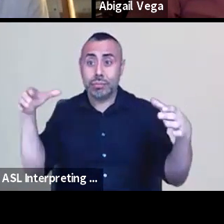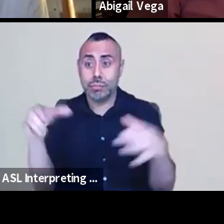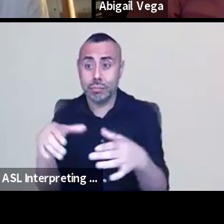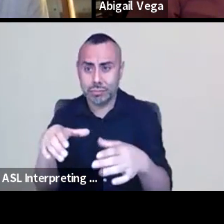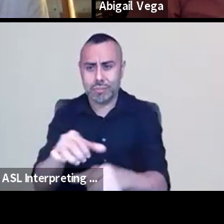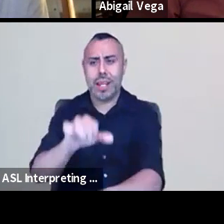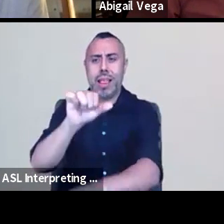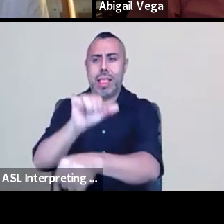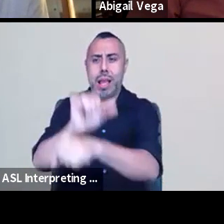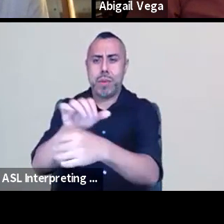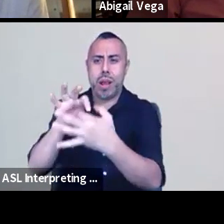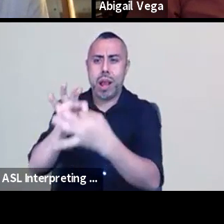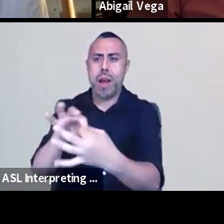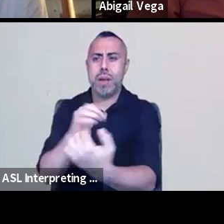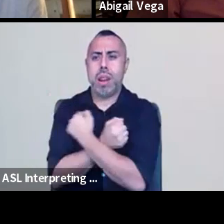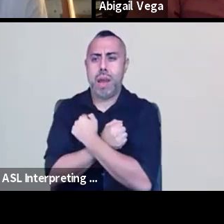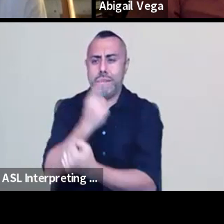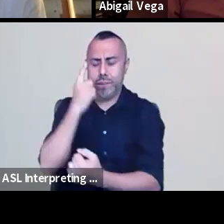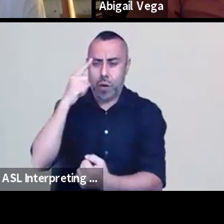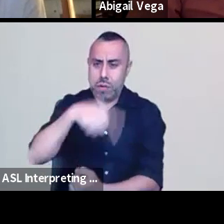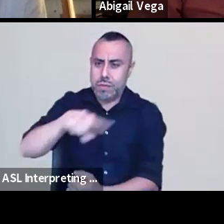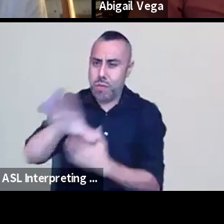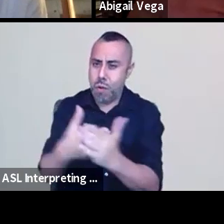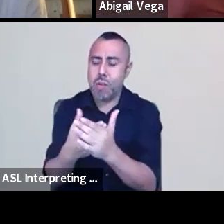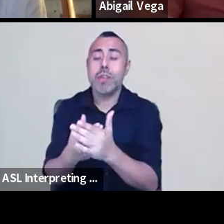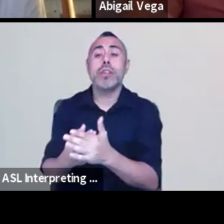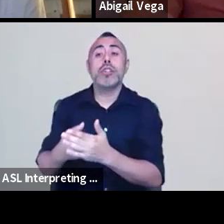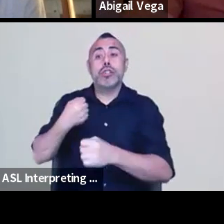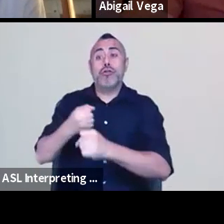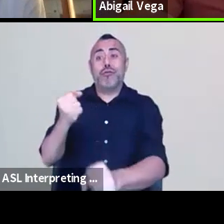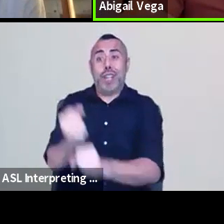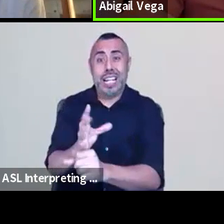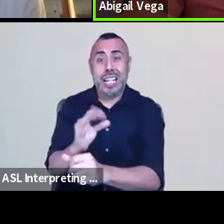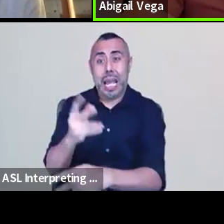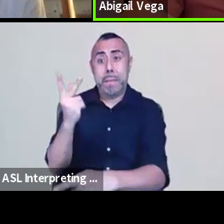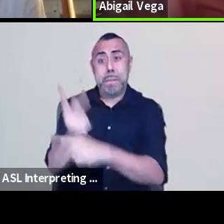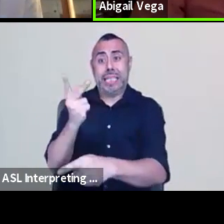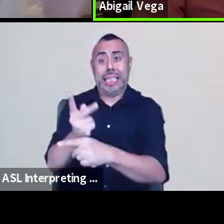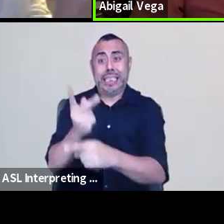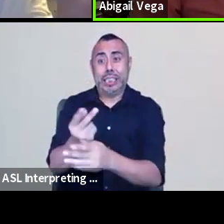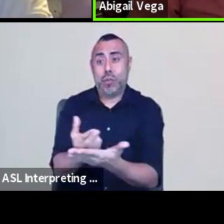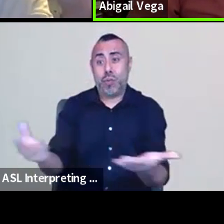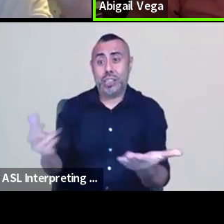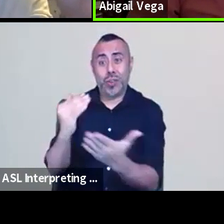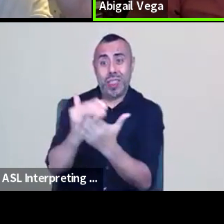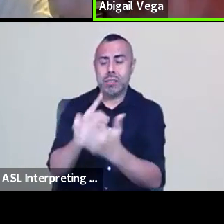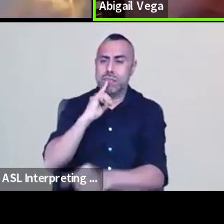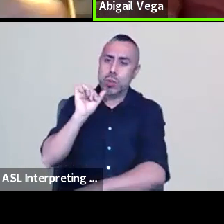creating and maintaining the resource list is actually work. We're so proud of our community for stepping up